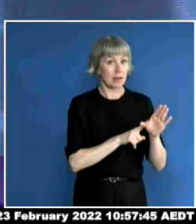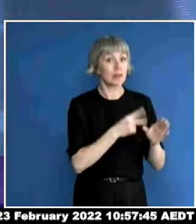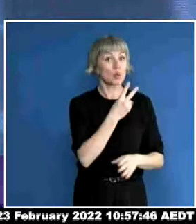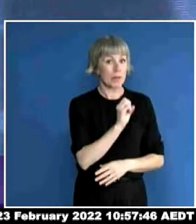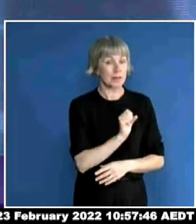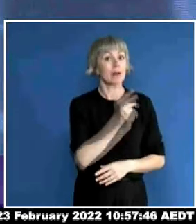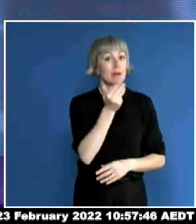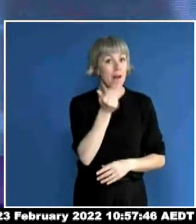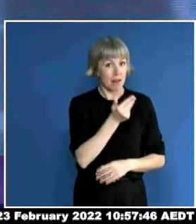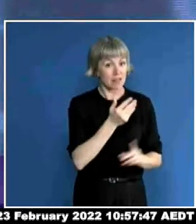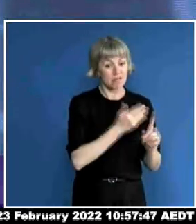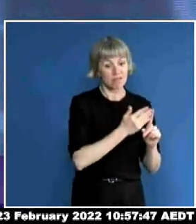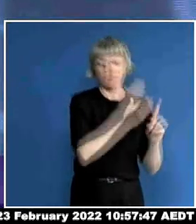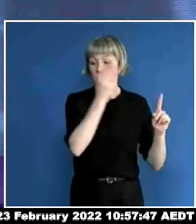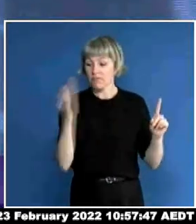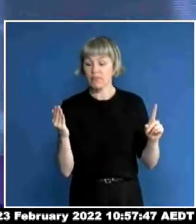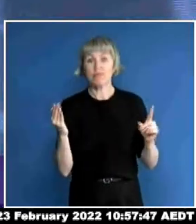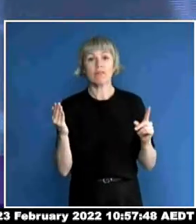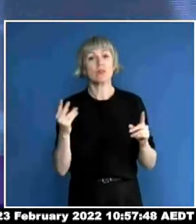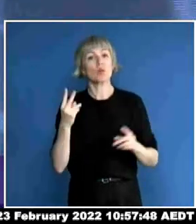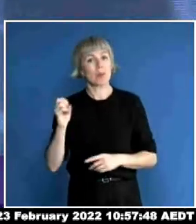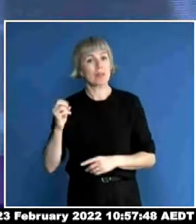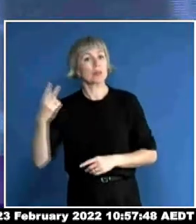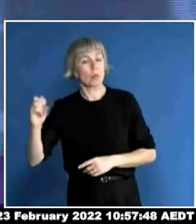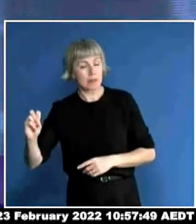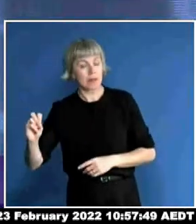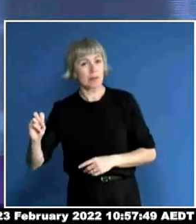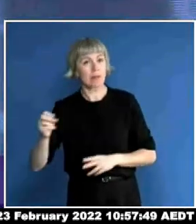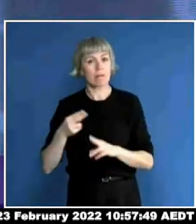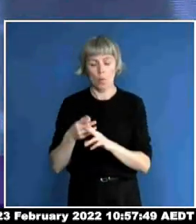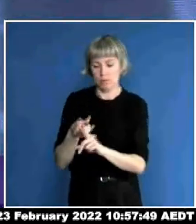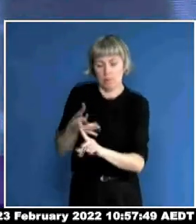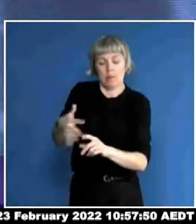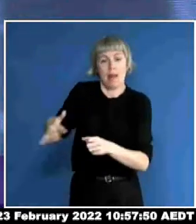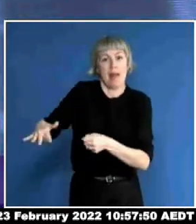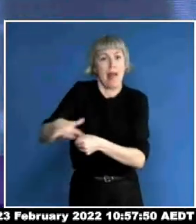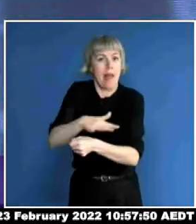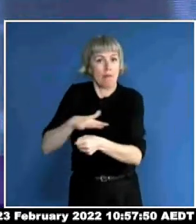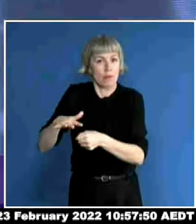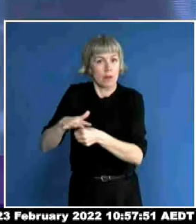This will include whether participants were adequately trained to support future